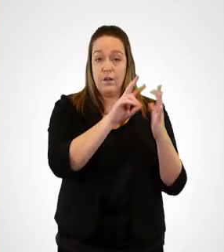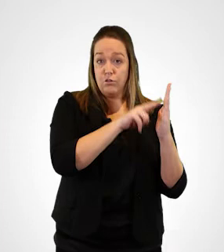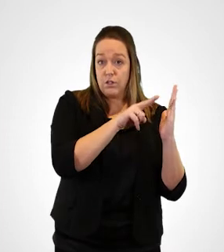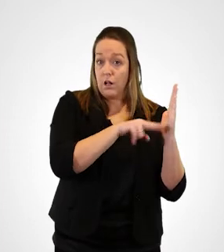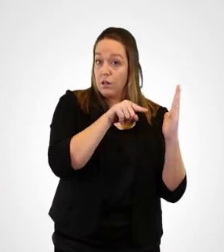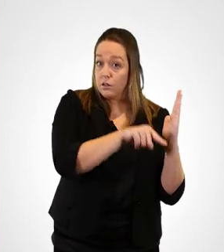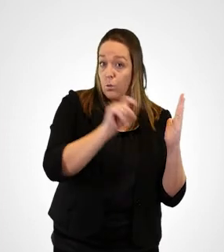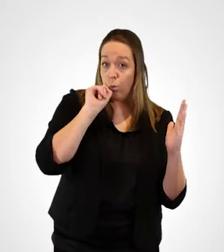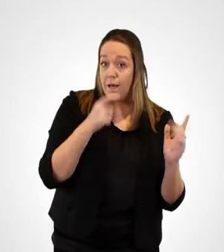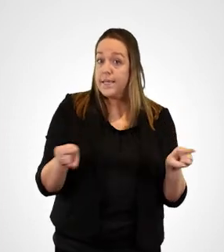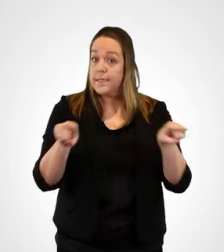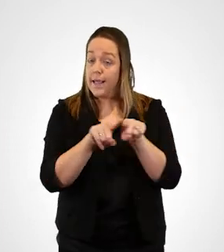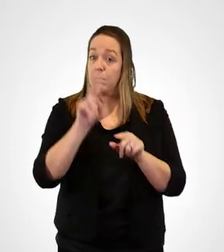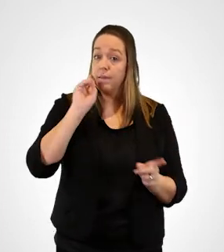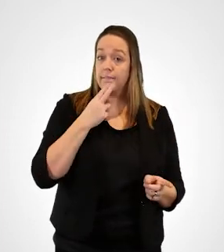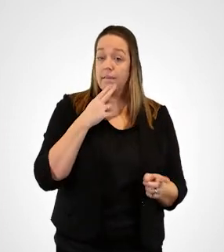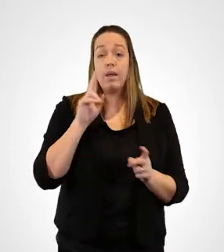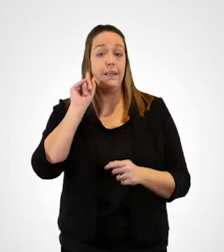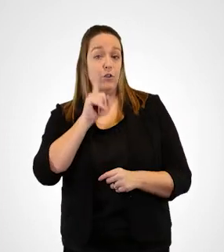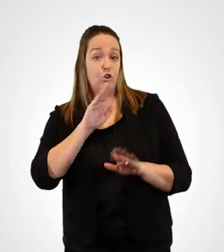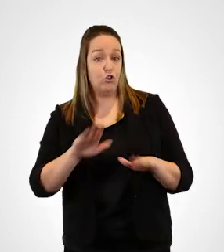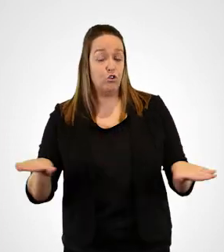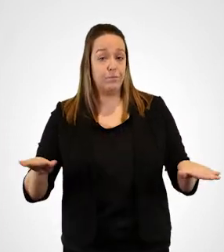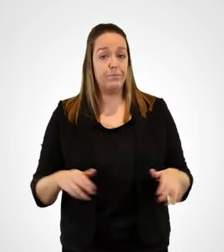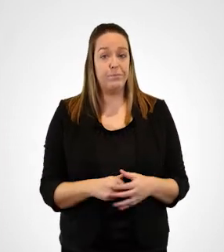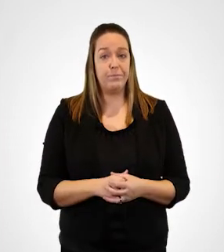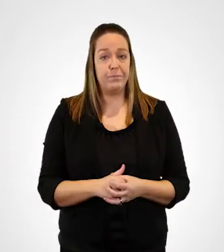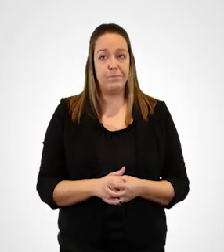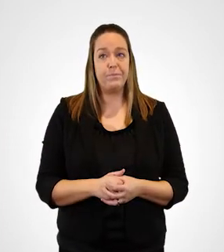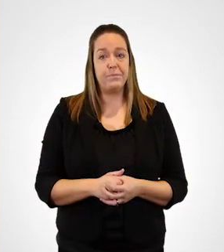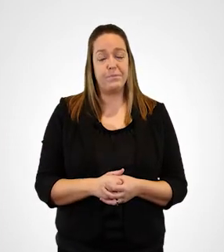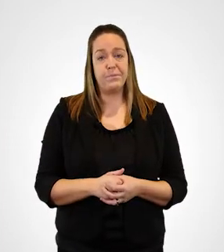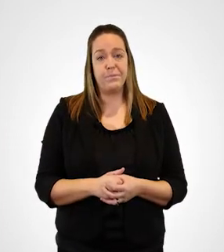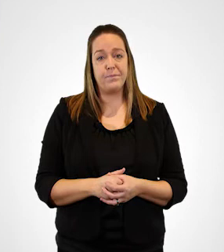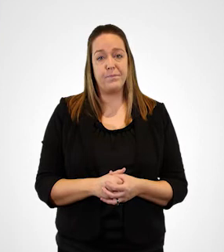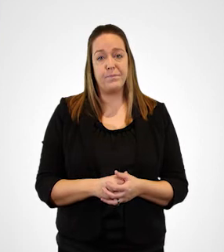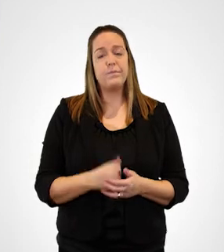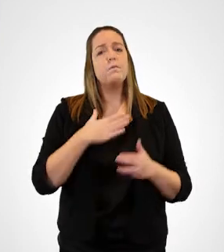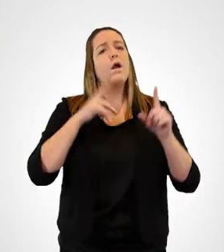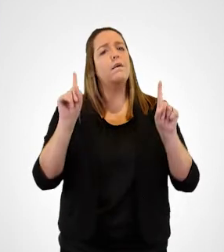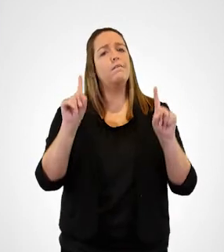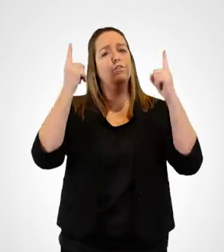are going to be the same for deaf and for hearing children because I suggested in the first lecture